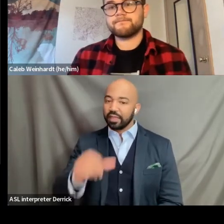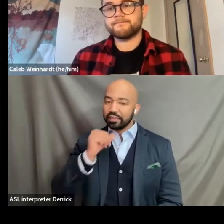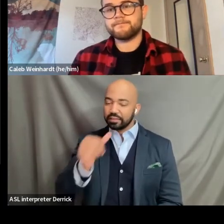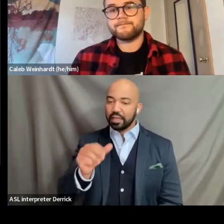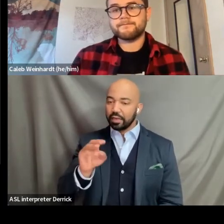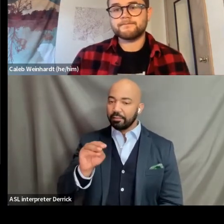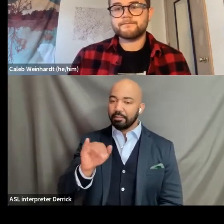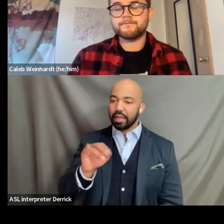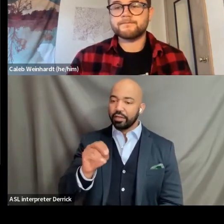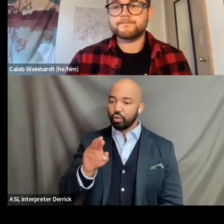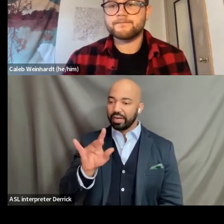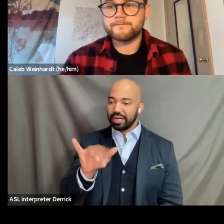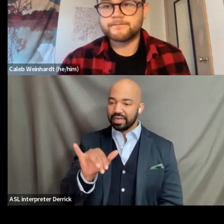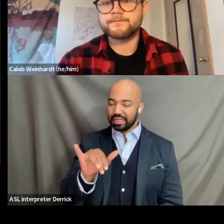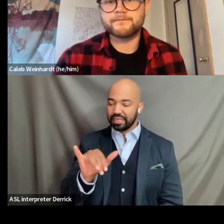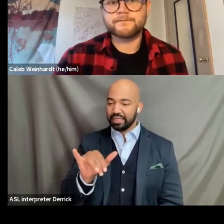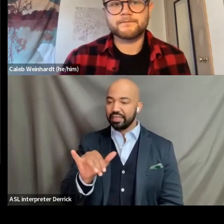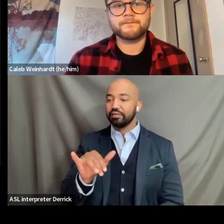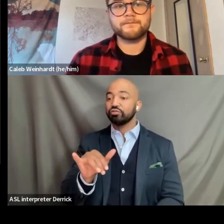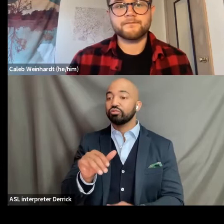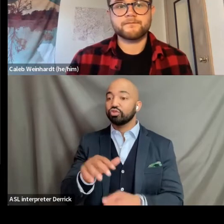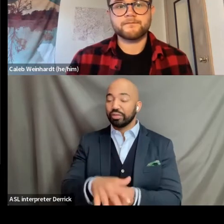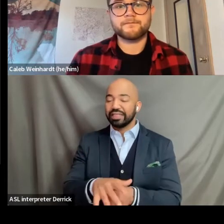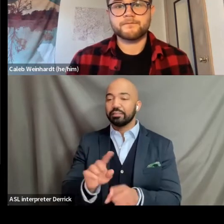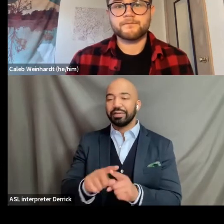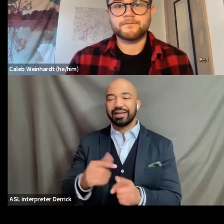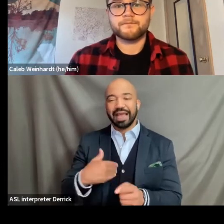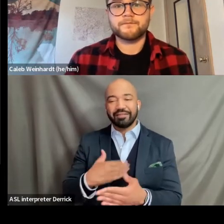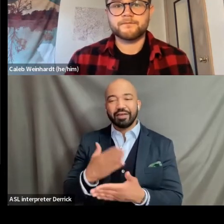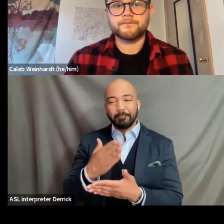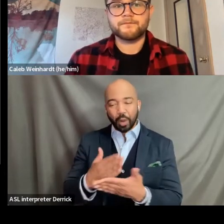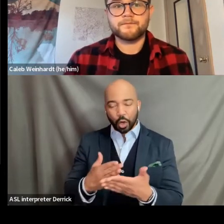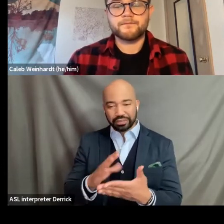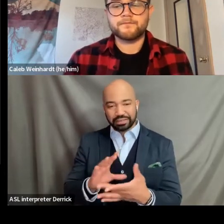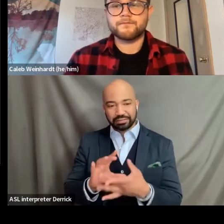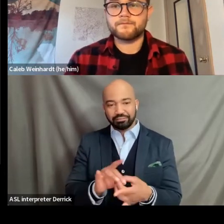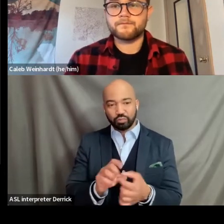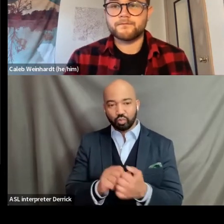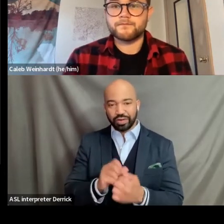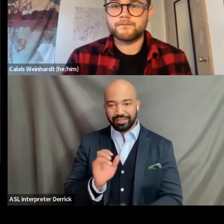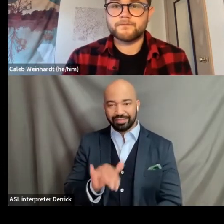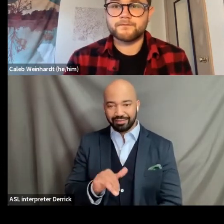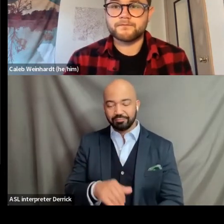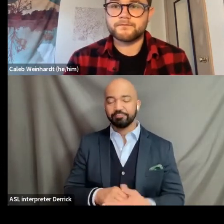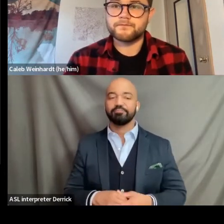but it has components of it. And this is just a reminder to us all too that like,